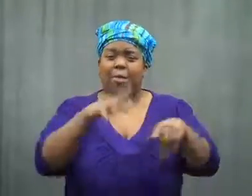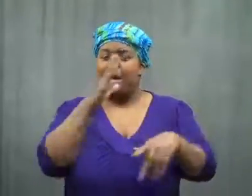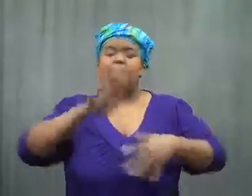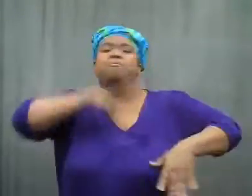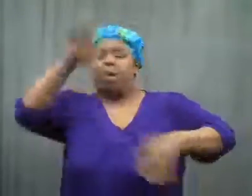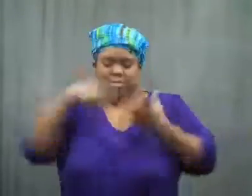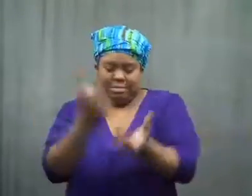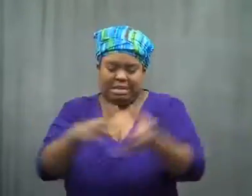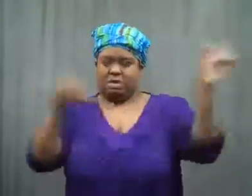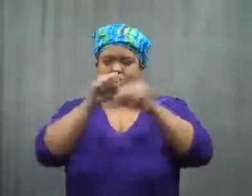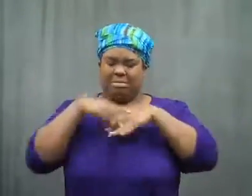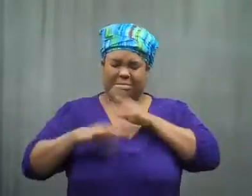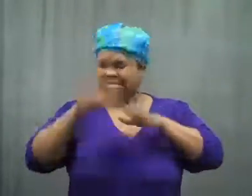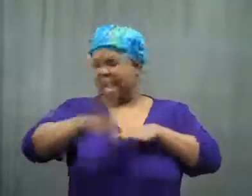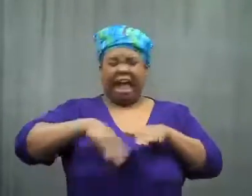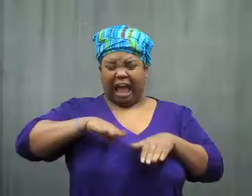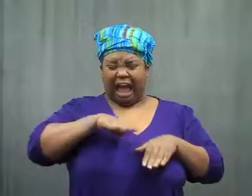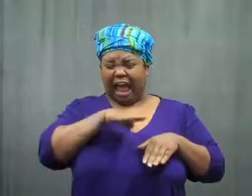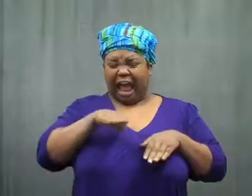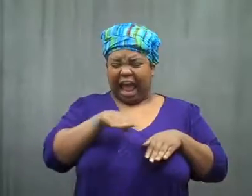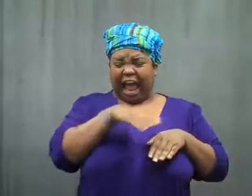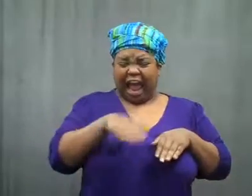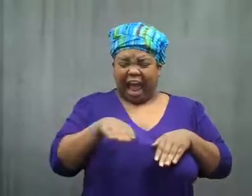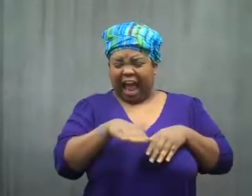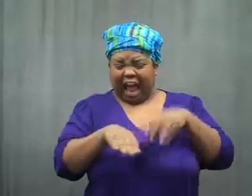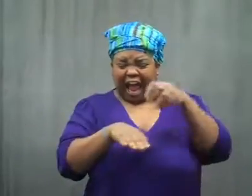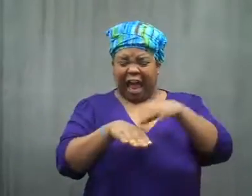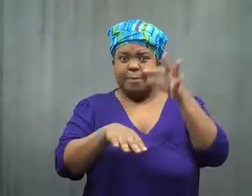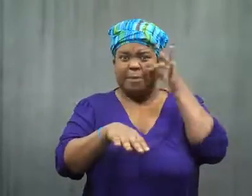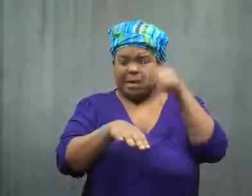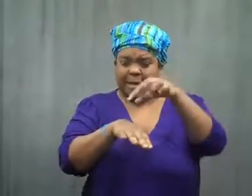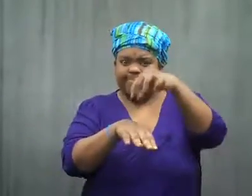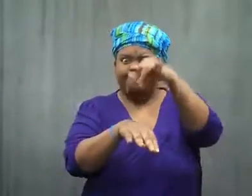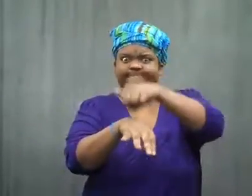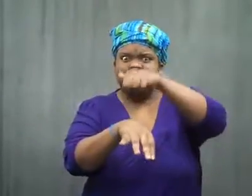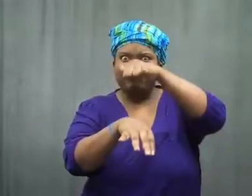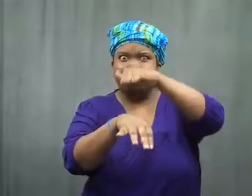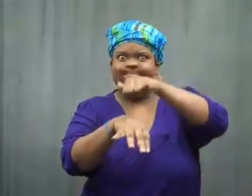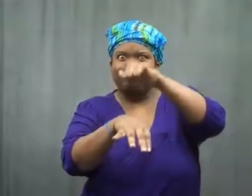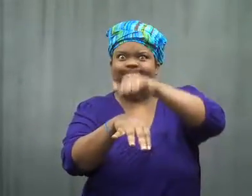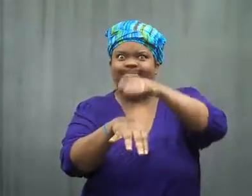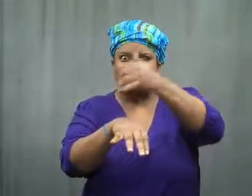She pulled my shoe off, and I held my foot. The bee was stuck to my foot!